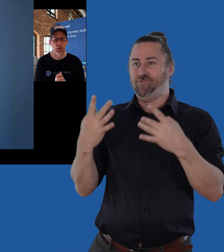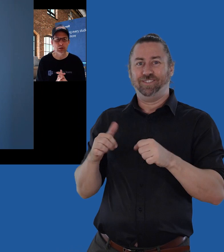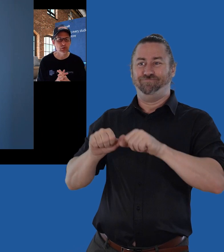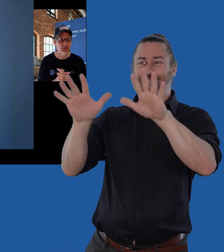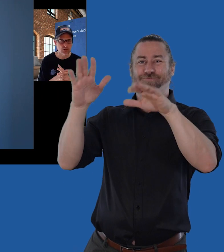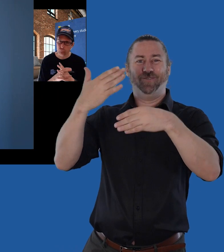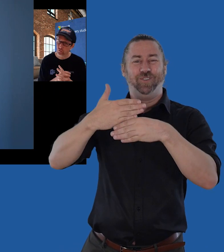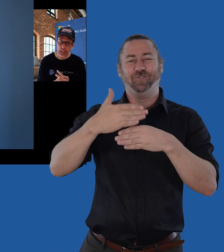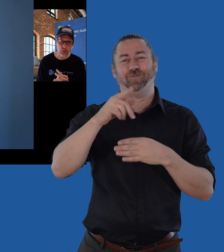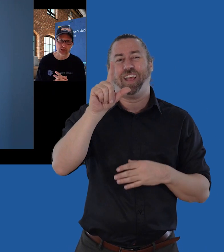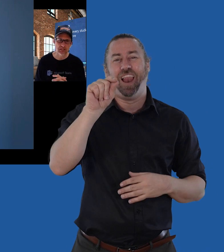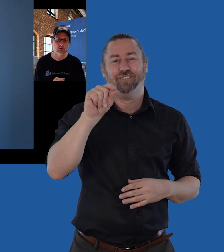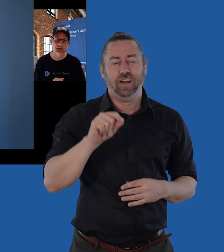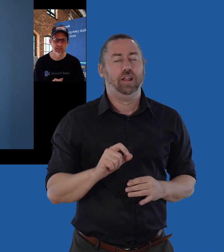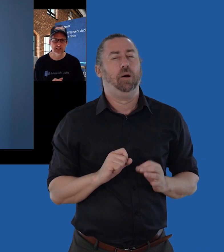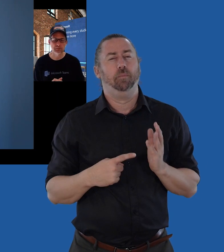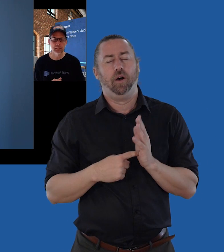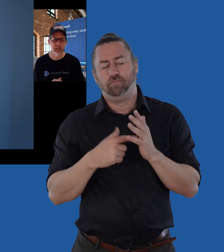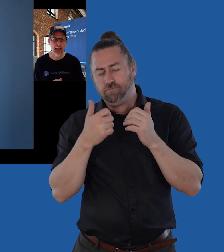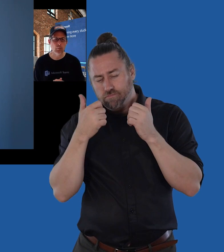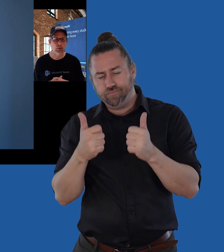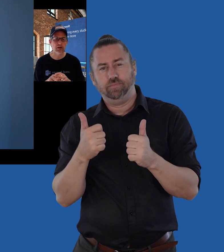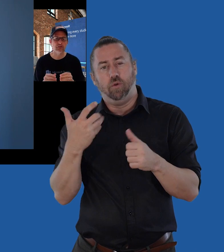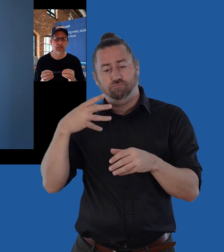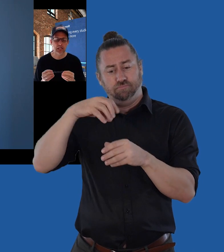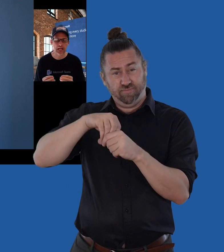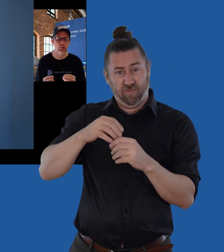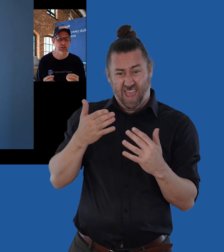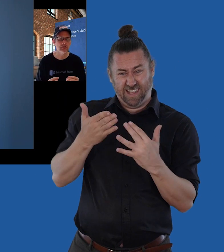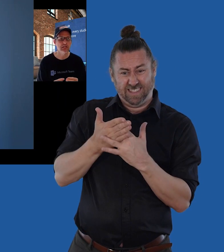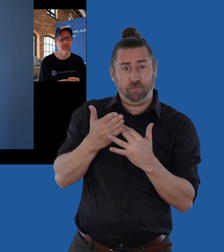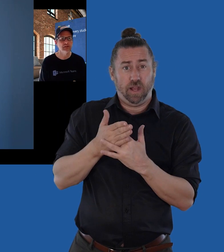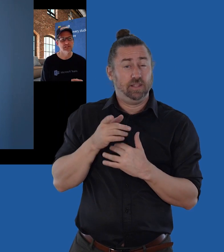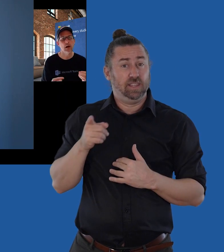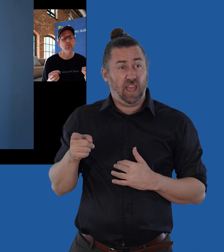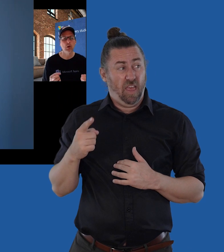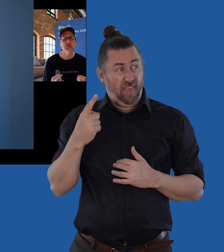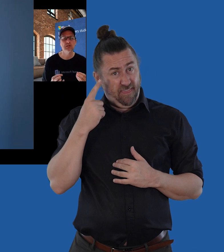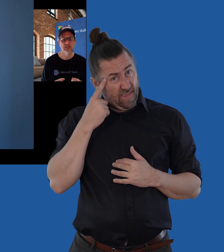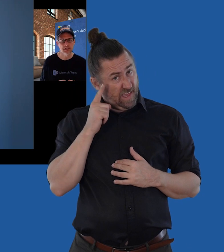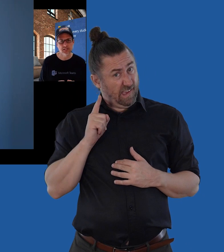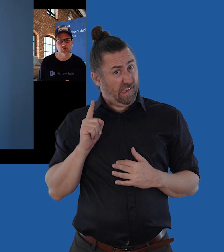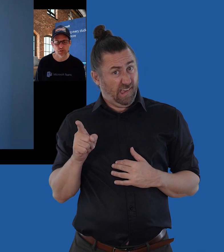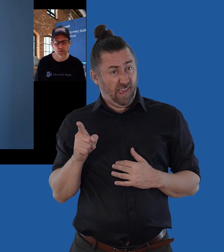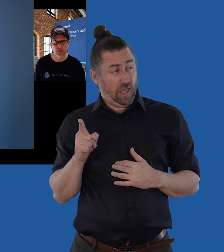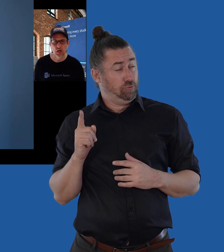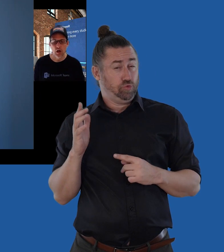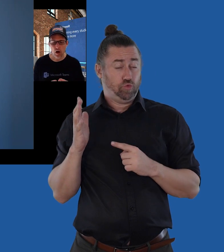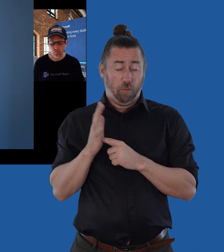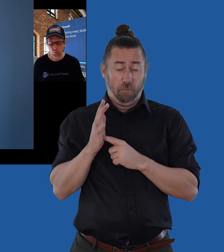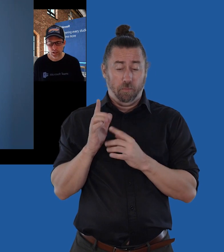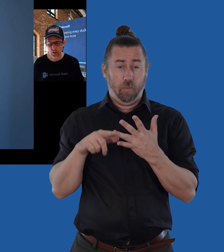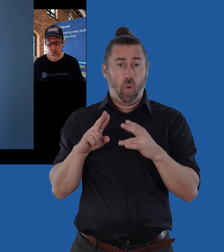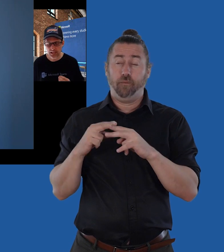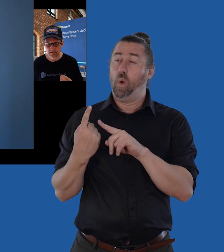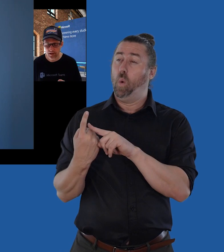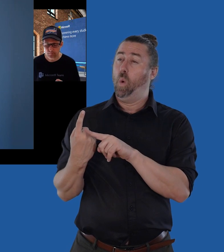But we're doing some really good stuff with accessibility, and we're even claiming Windows 11 is our most accessible version of Windows ever.